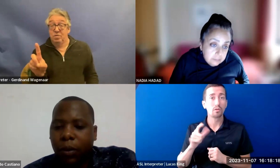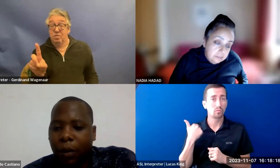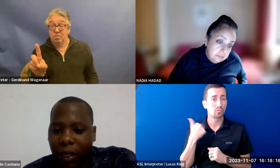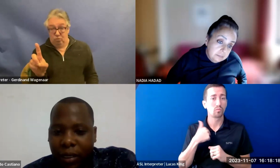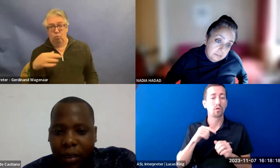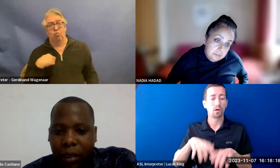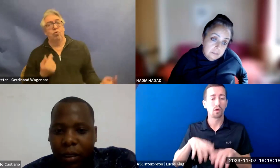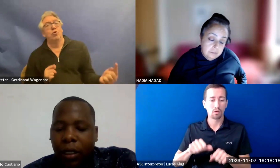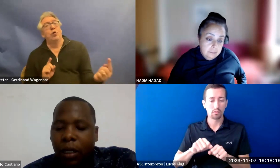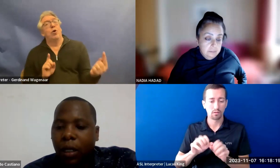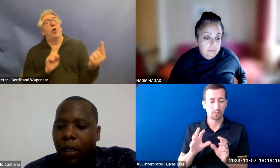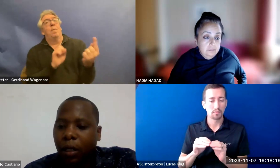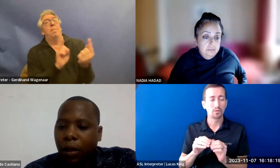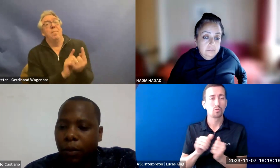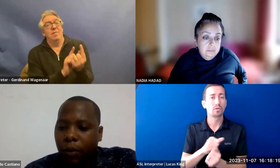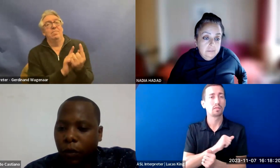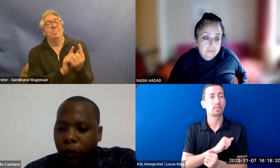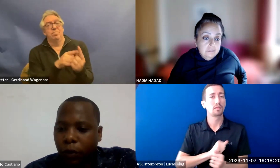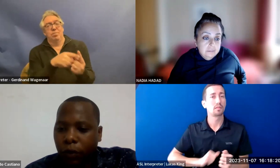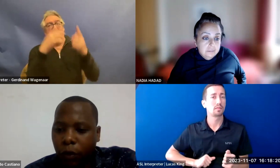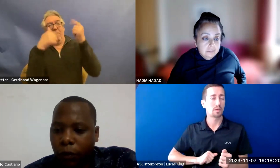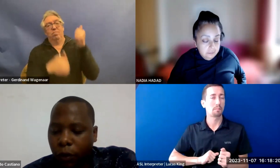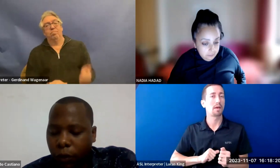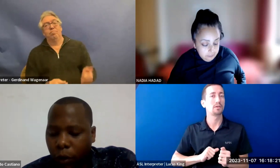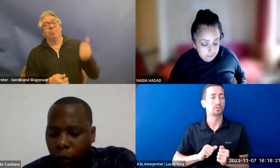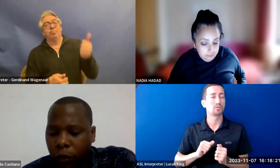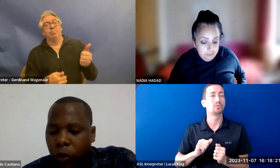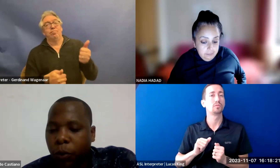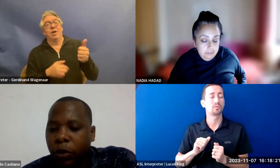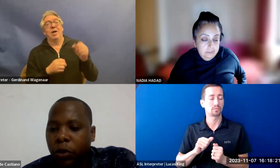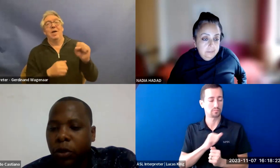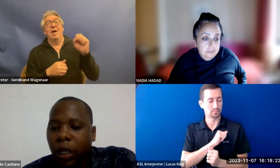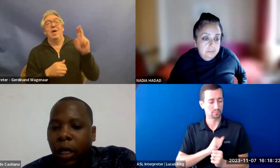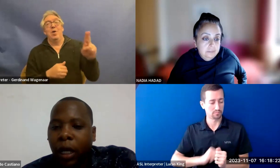with the ambassador of the EU